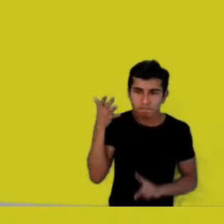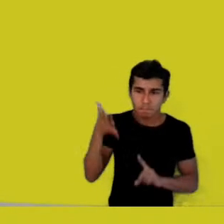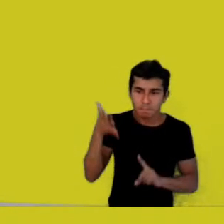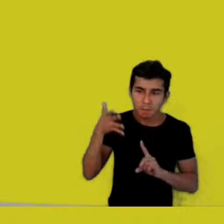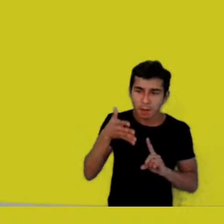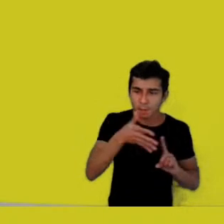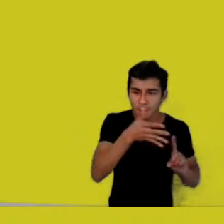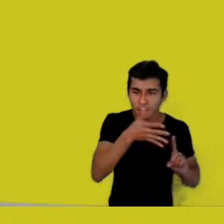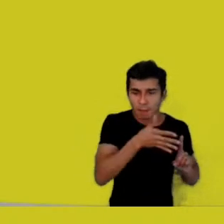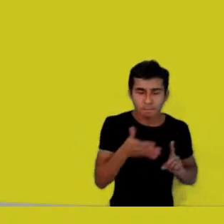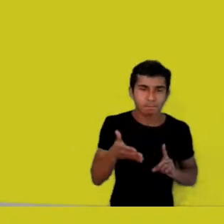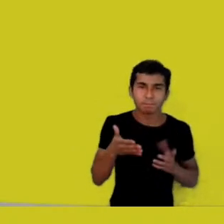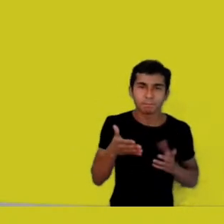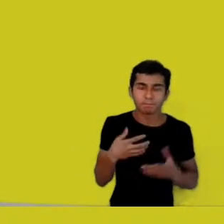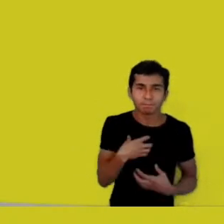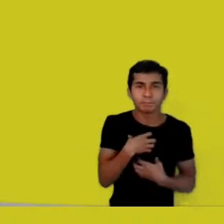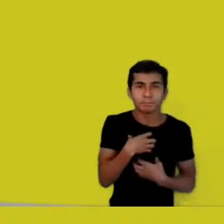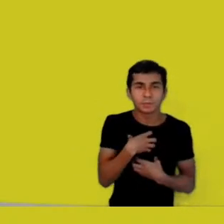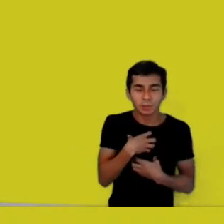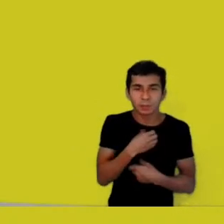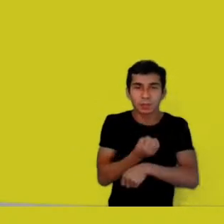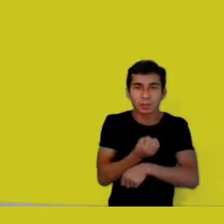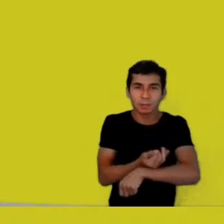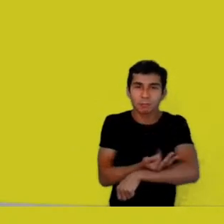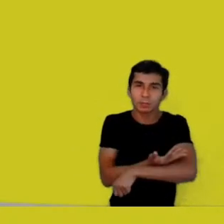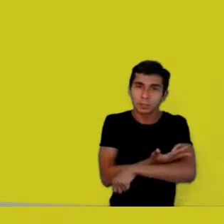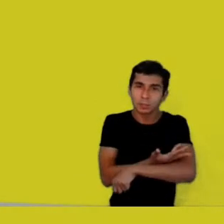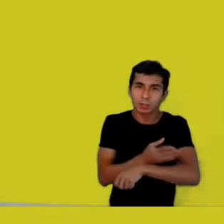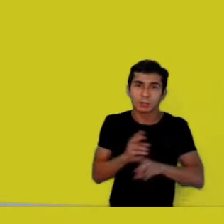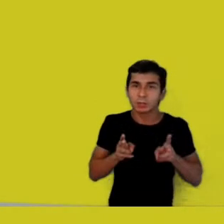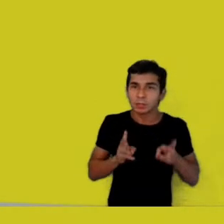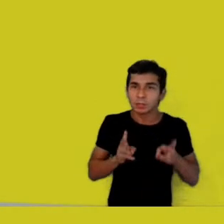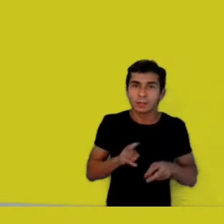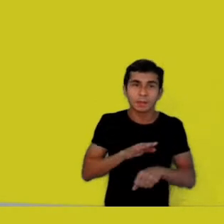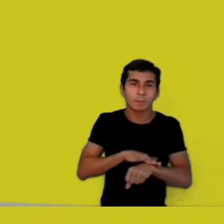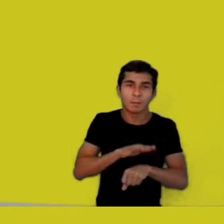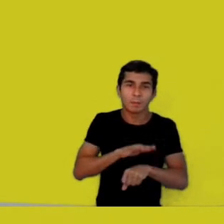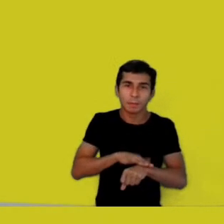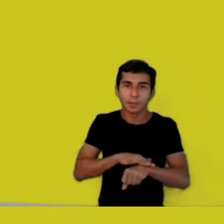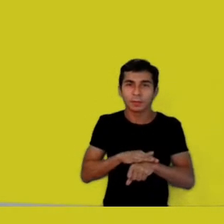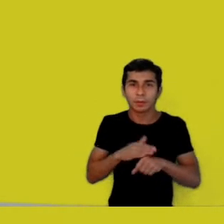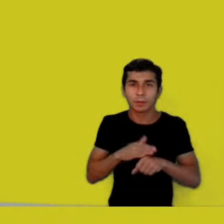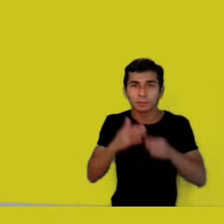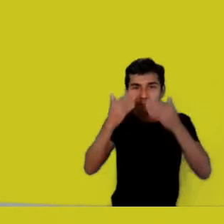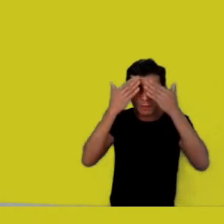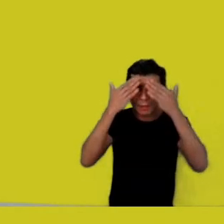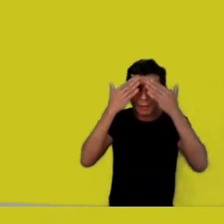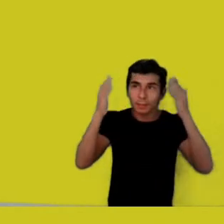of strong emotion, really, opening of perceptions,